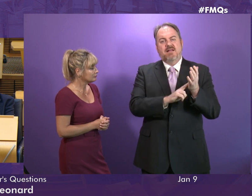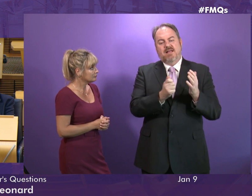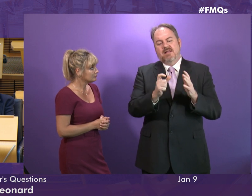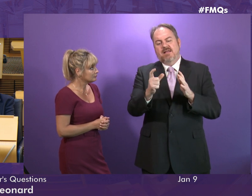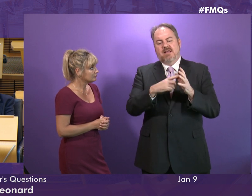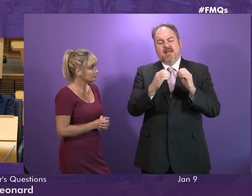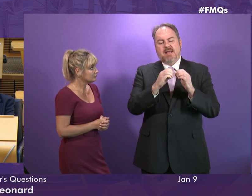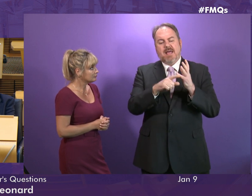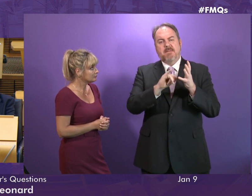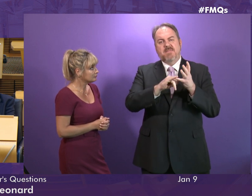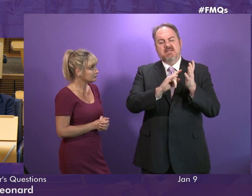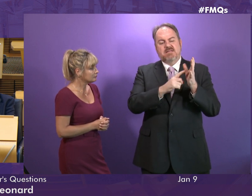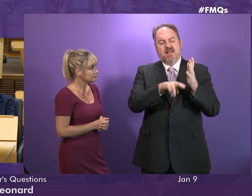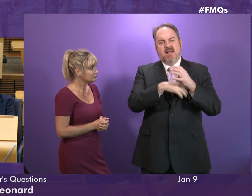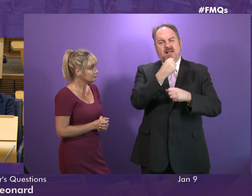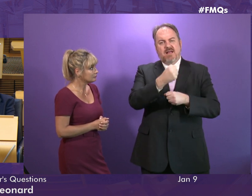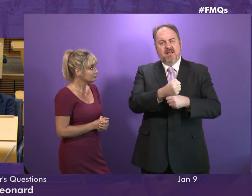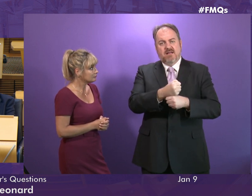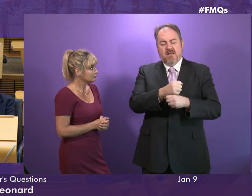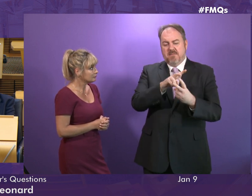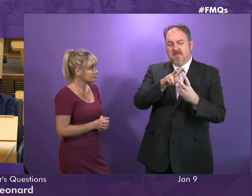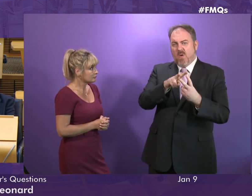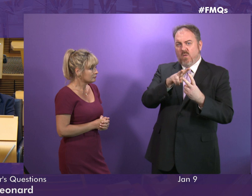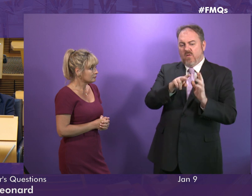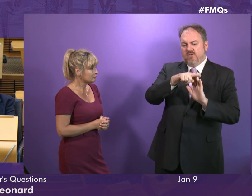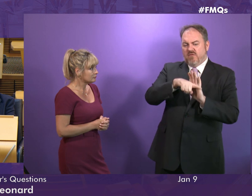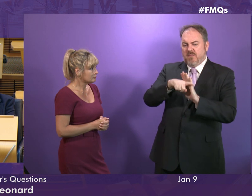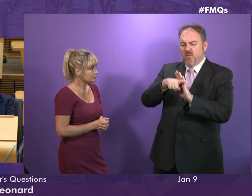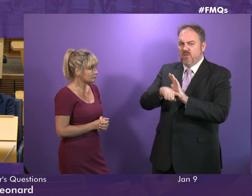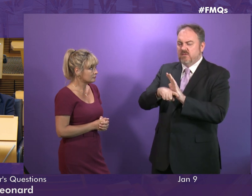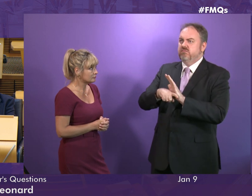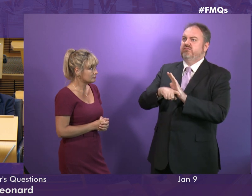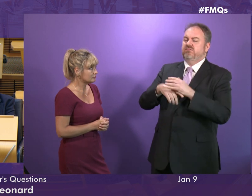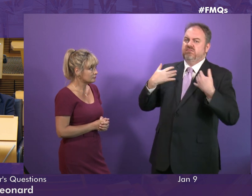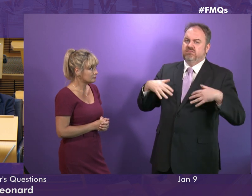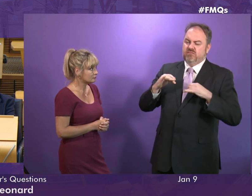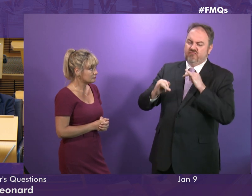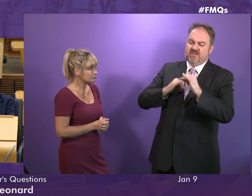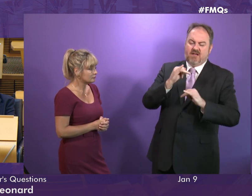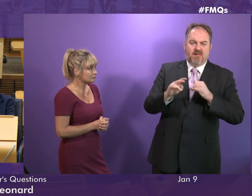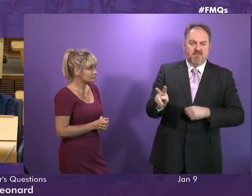was another damning report. Inspectors highlighted practices that they said were